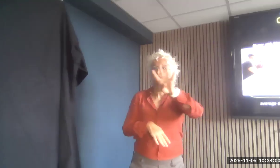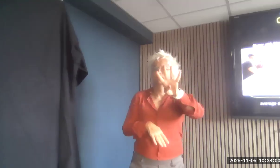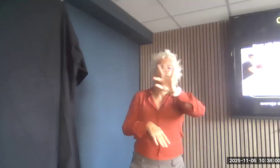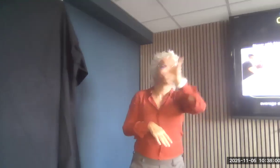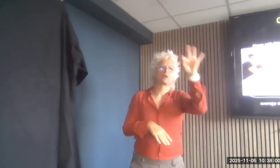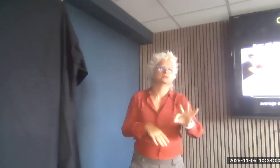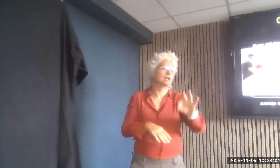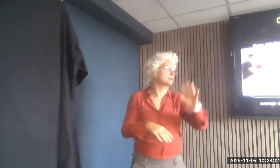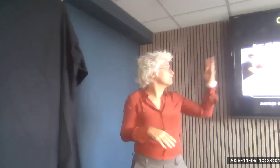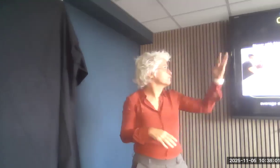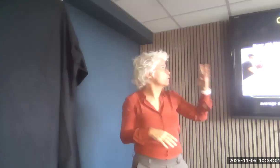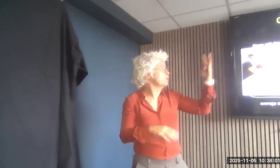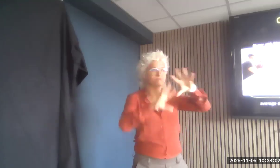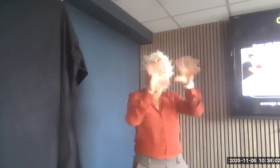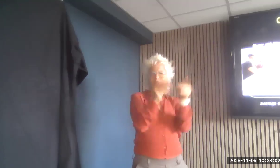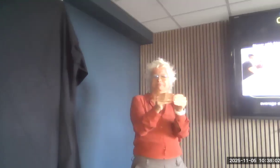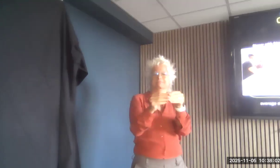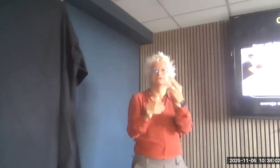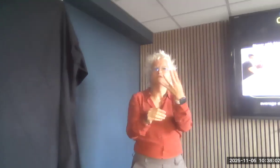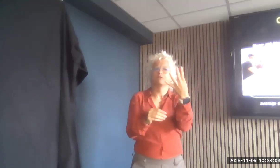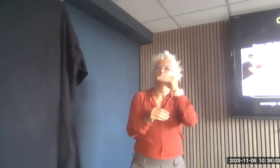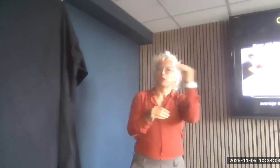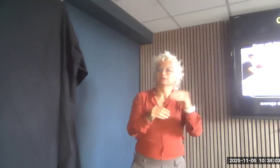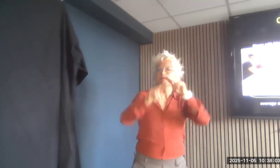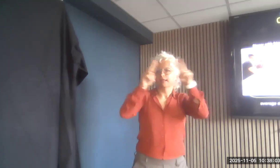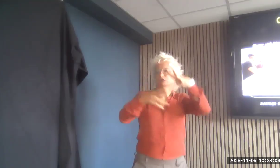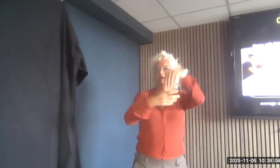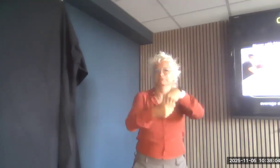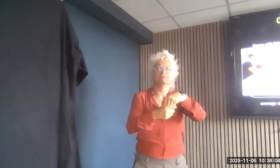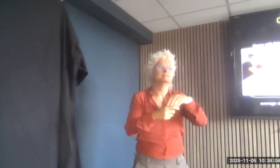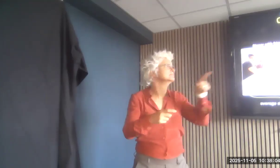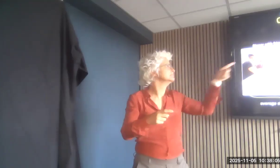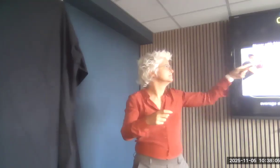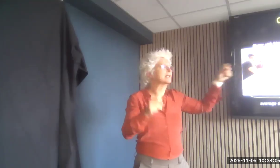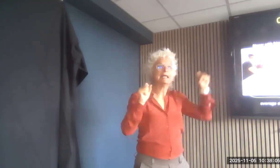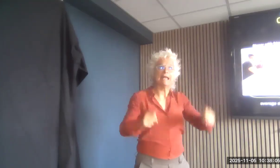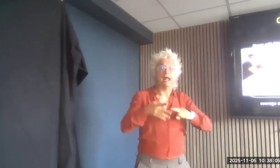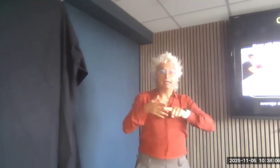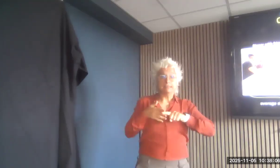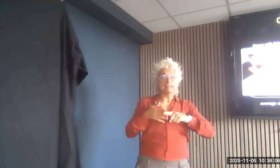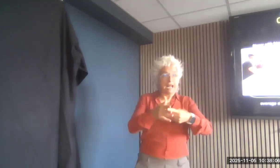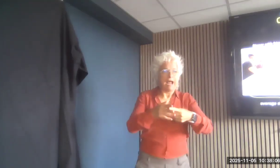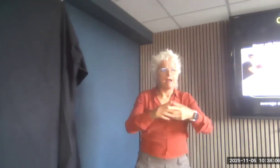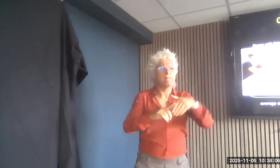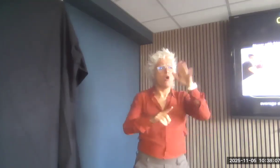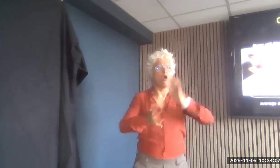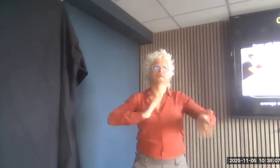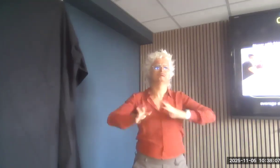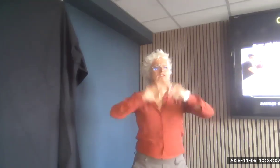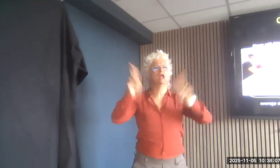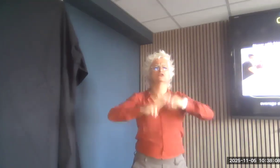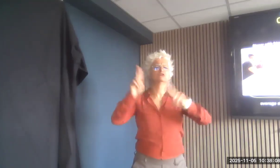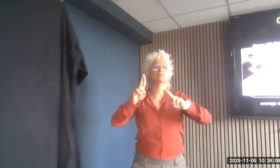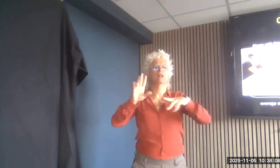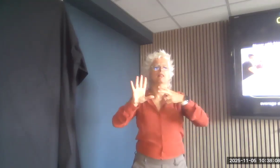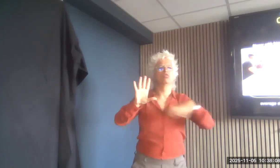And now, 6.5% of IS signs in the face-to-face interaction, but in the digital interaction, I saw 34%.